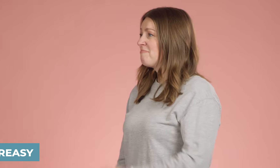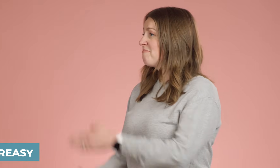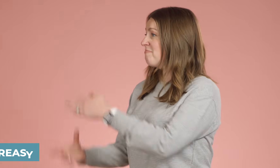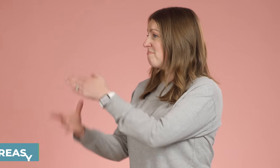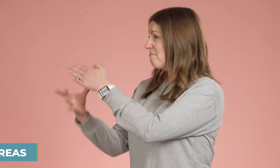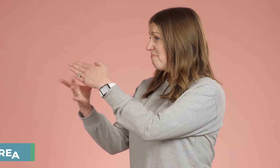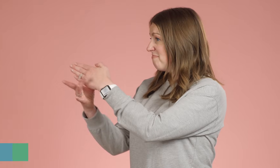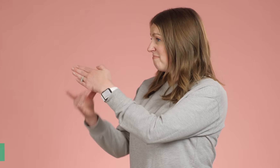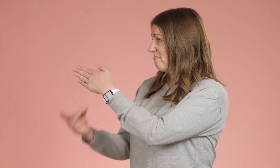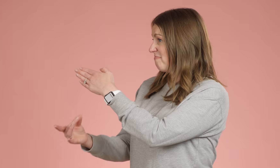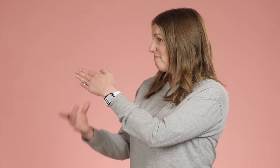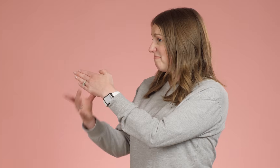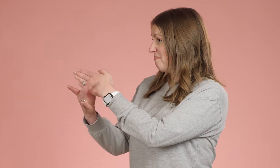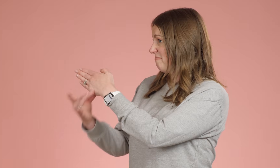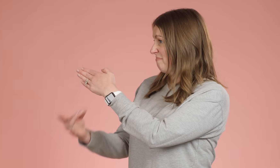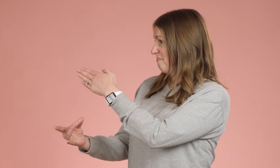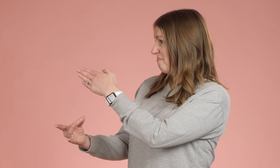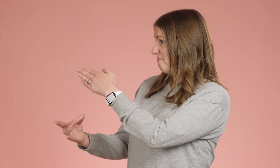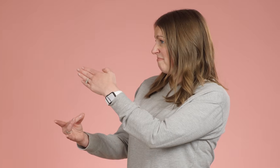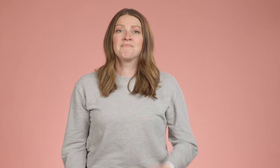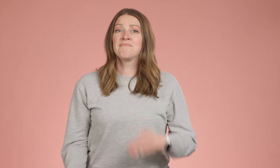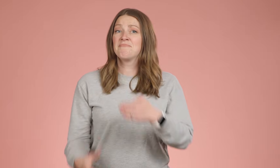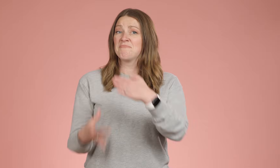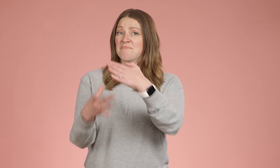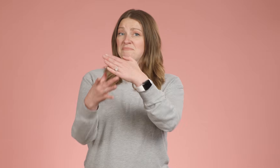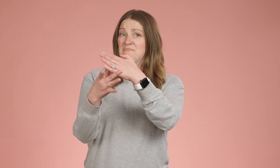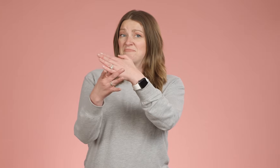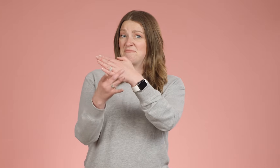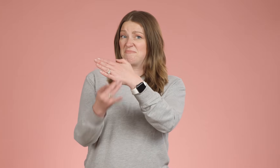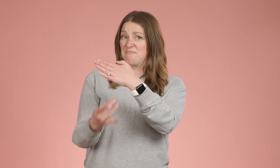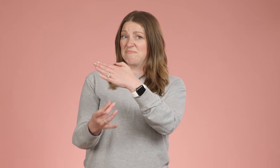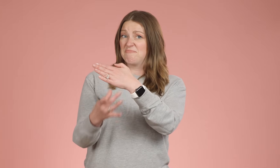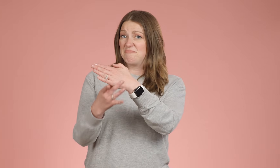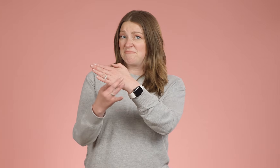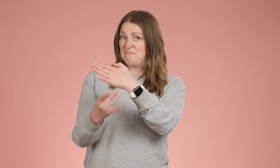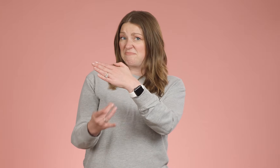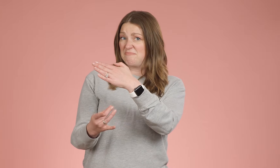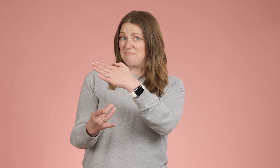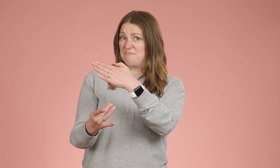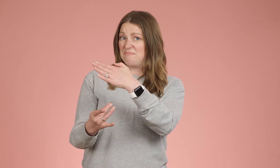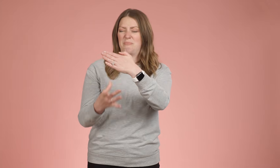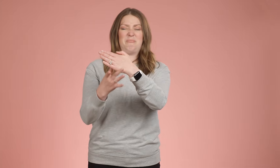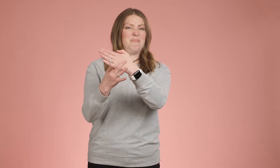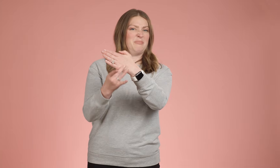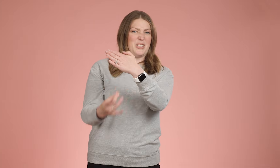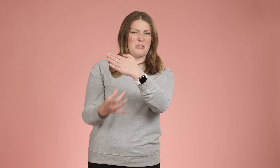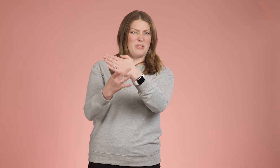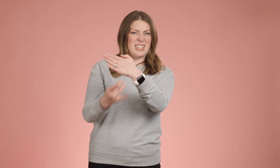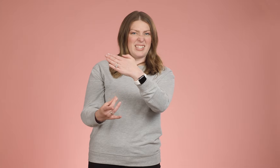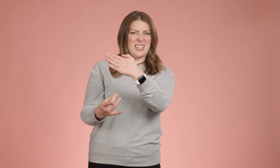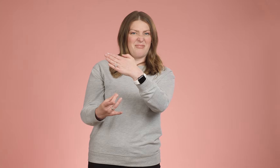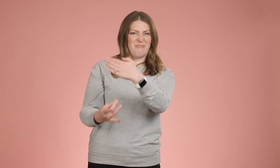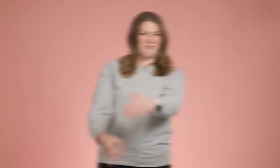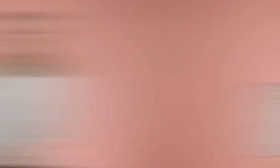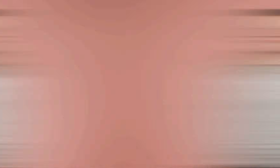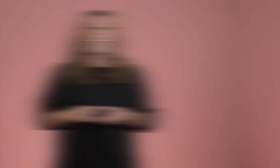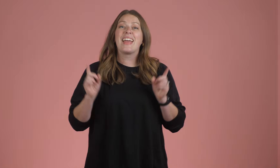You have a flat non-dominant hand and your dominant is showing the grease dripping off greasy.